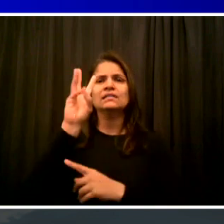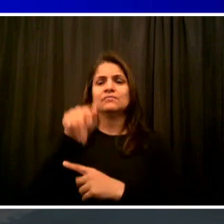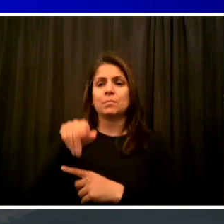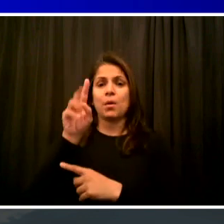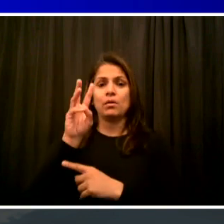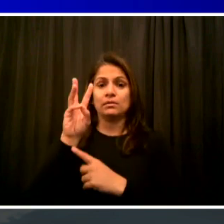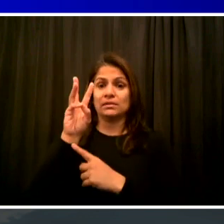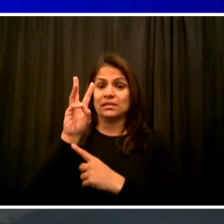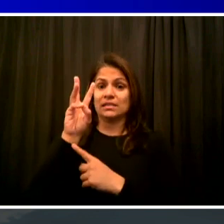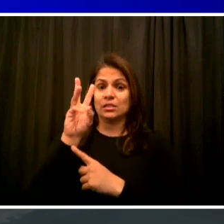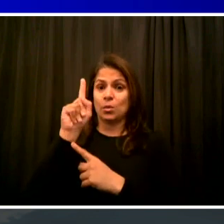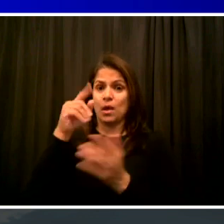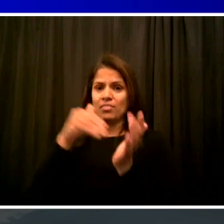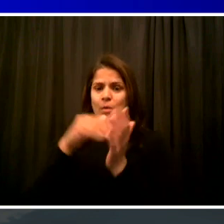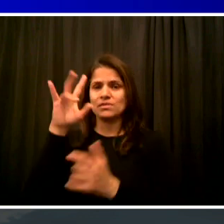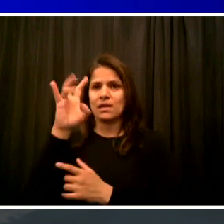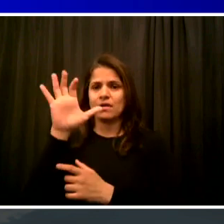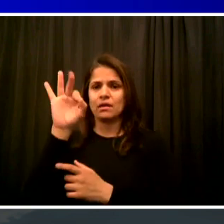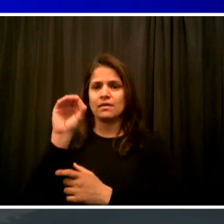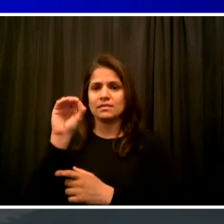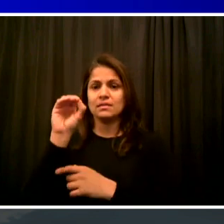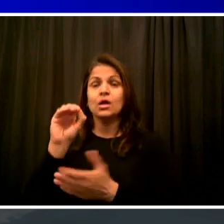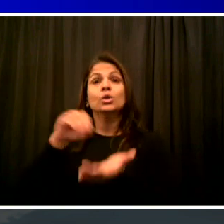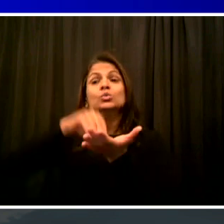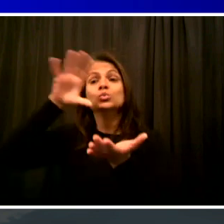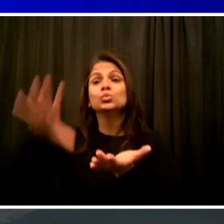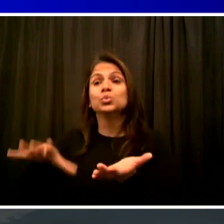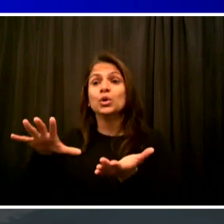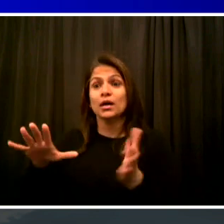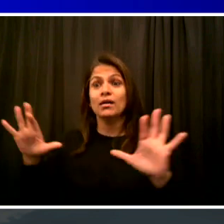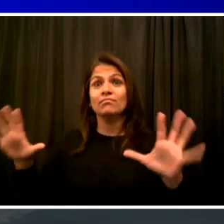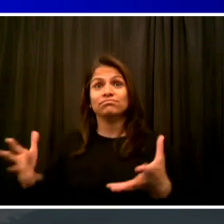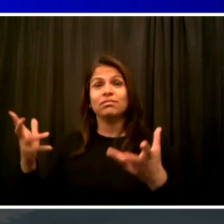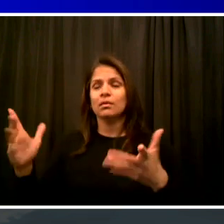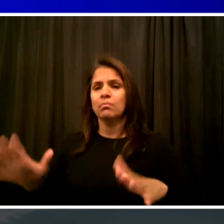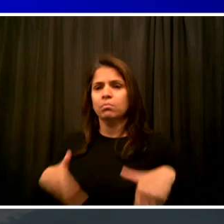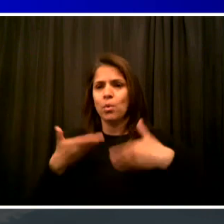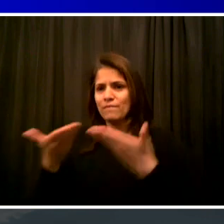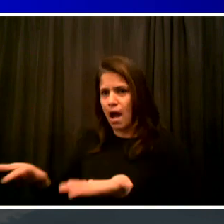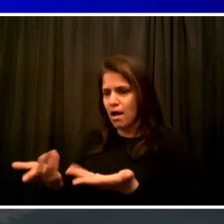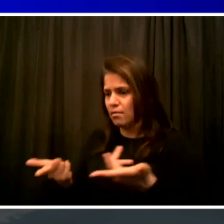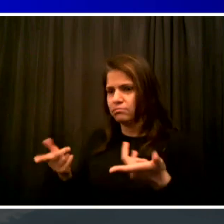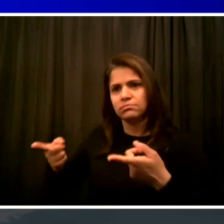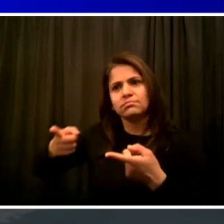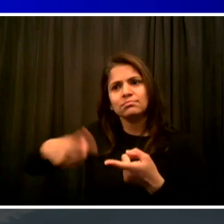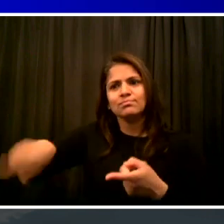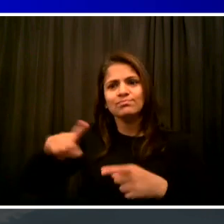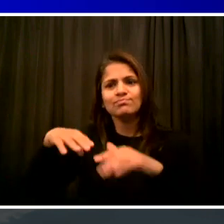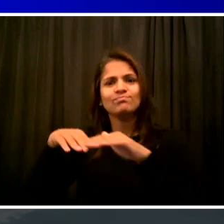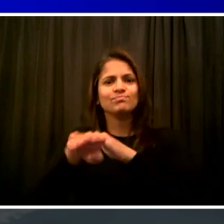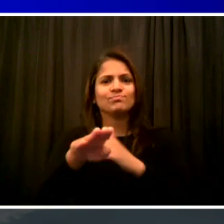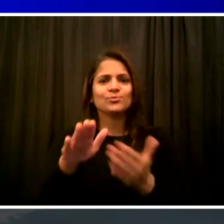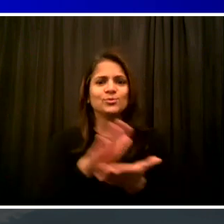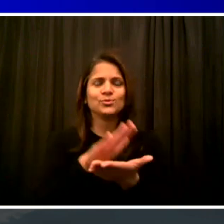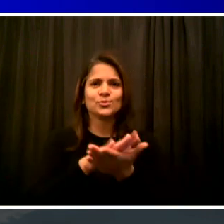YOU, 61,907 STUDENTS OFFERED RPE- KASETS. A NDVERY GOOD